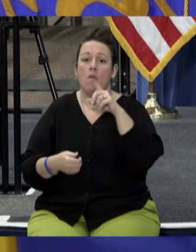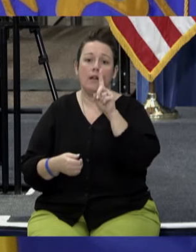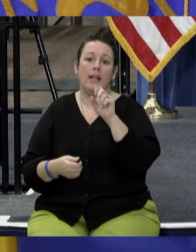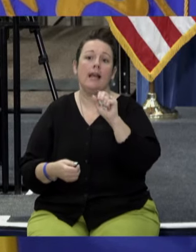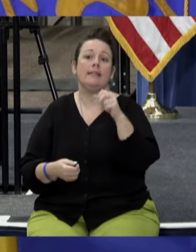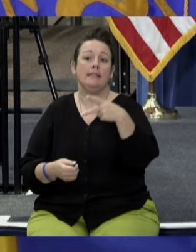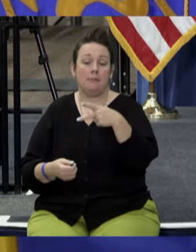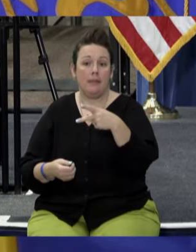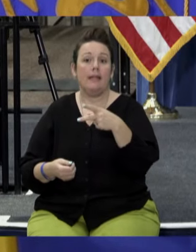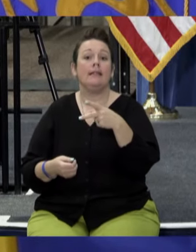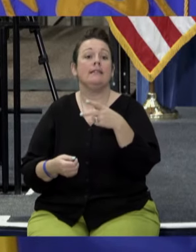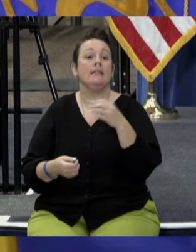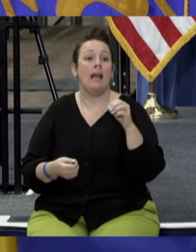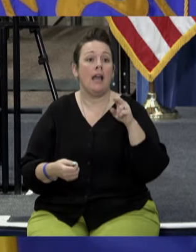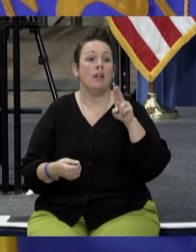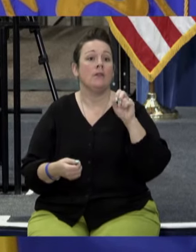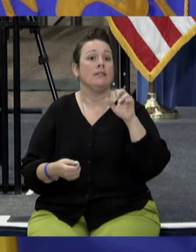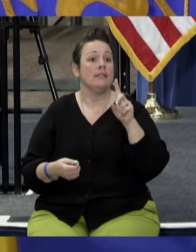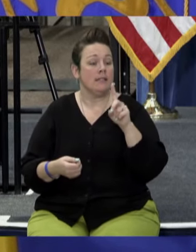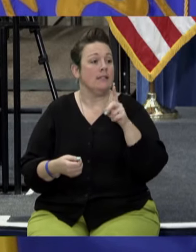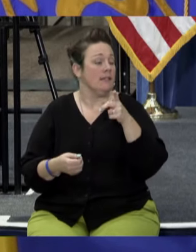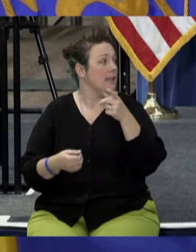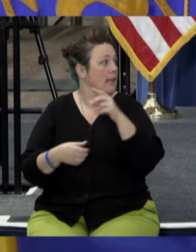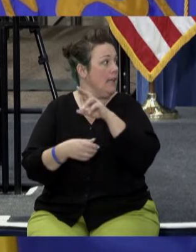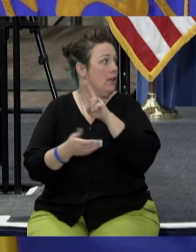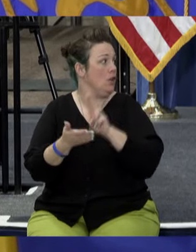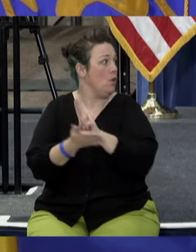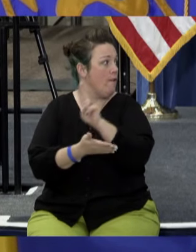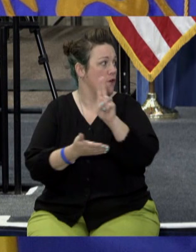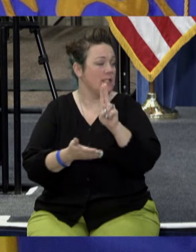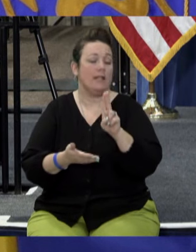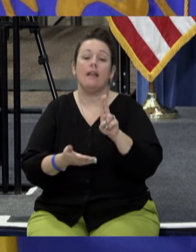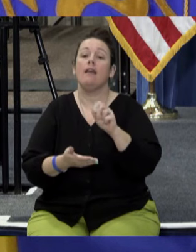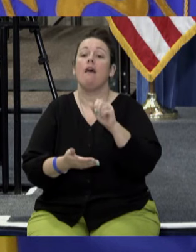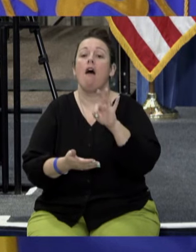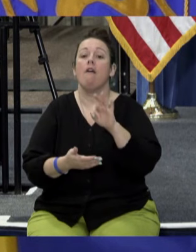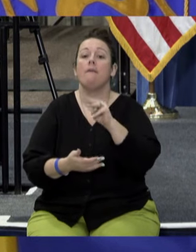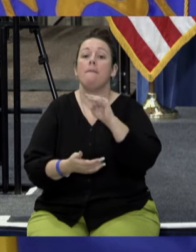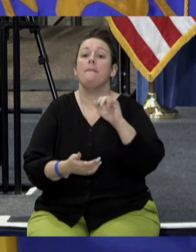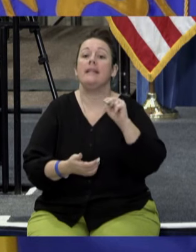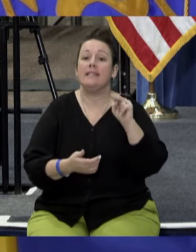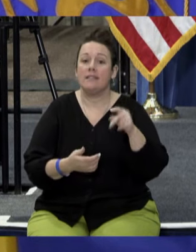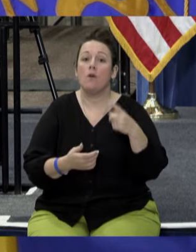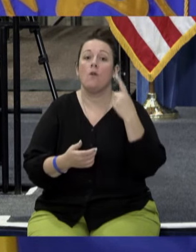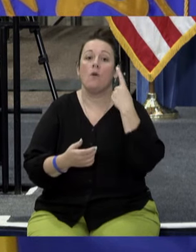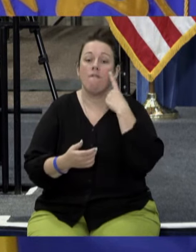the UCED at the University of Minnesota to co-present the Moving Mountains Award. These